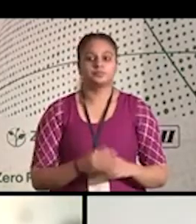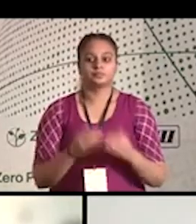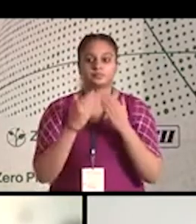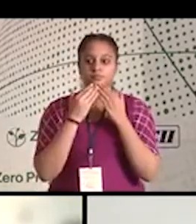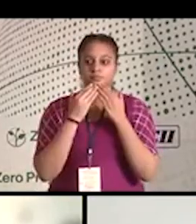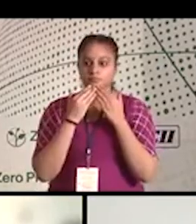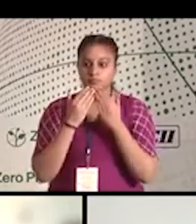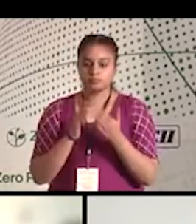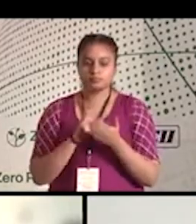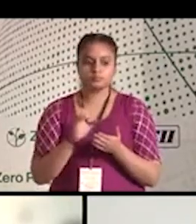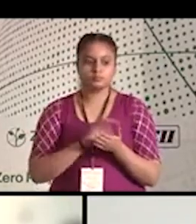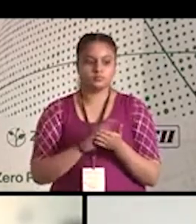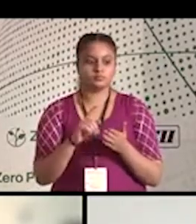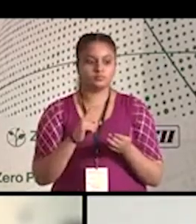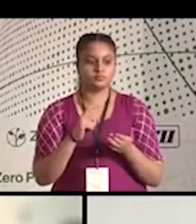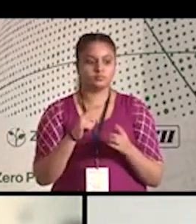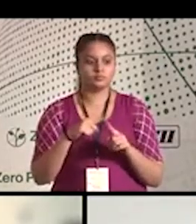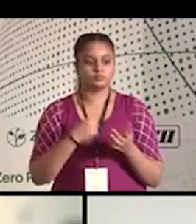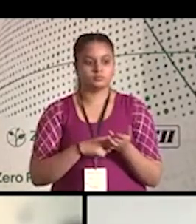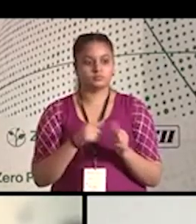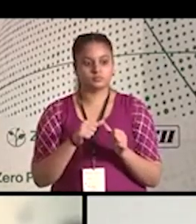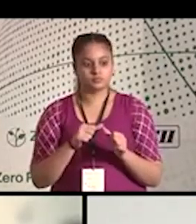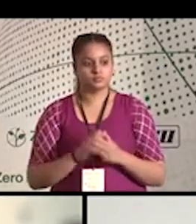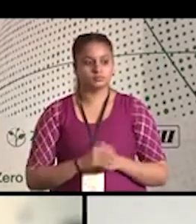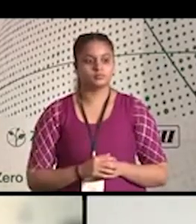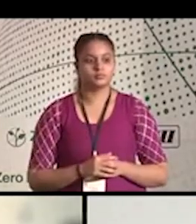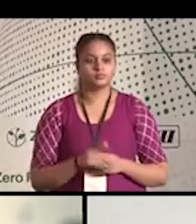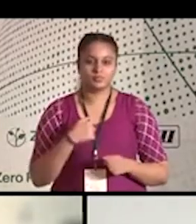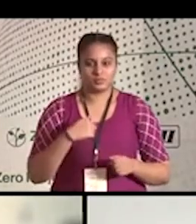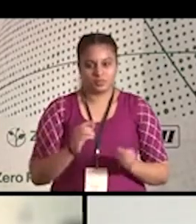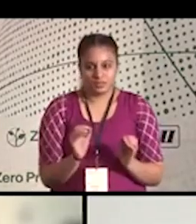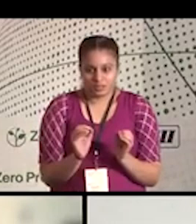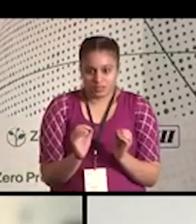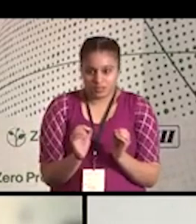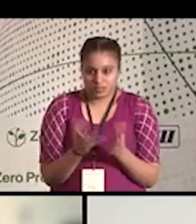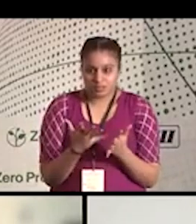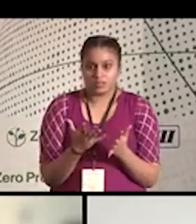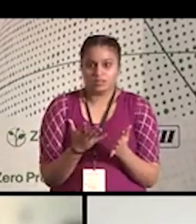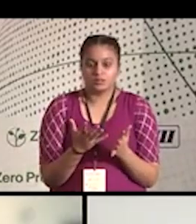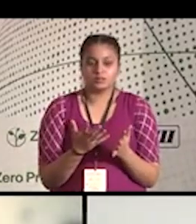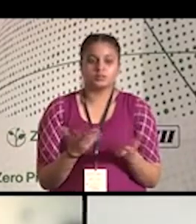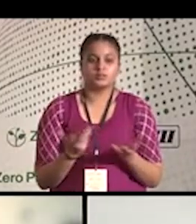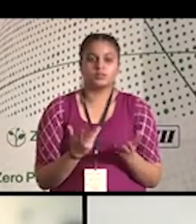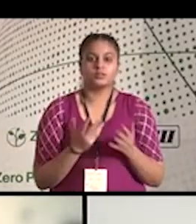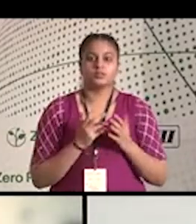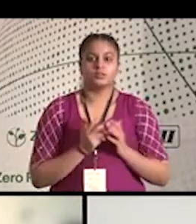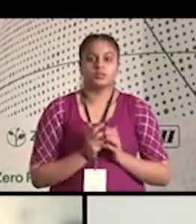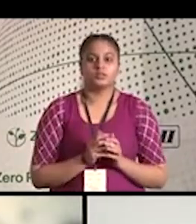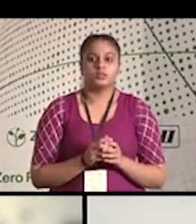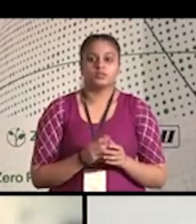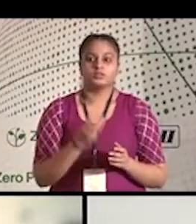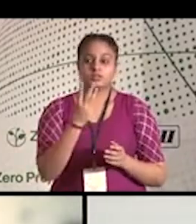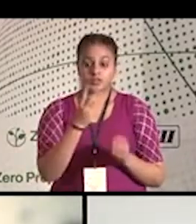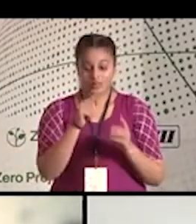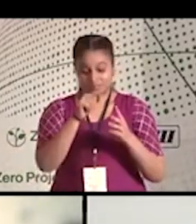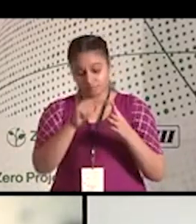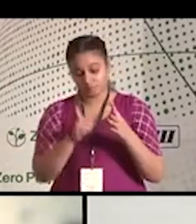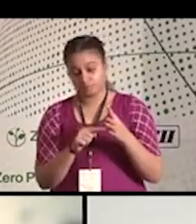Chitra. I'll kind of start with, you know, three things that I really believe.